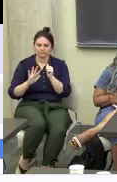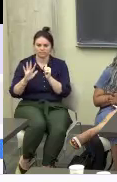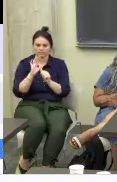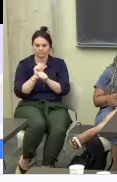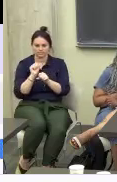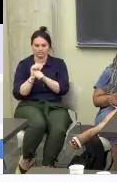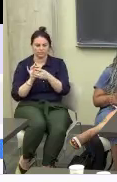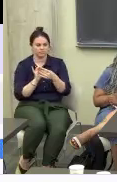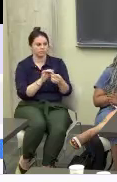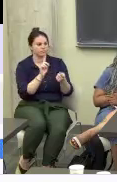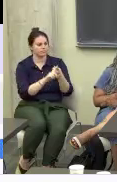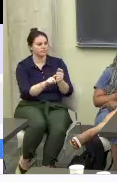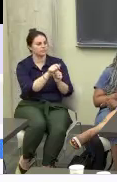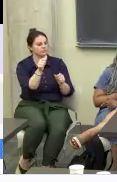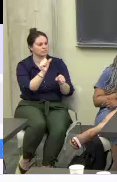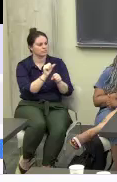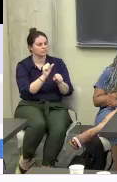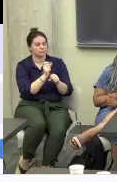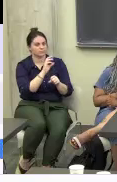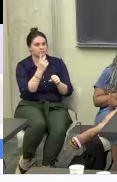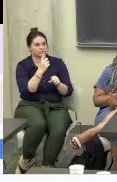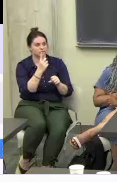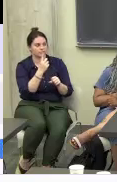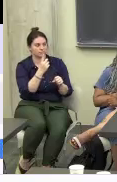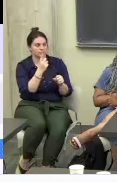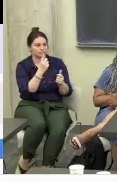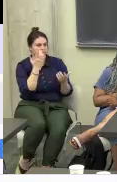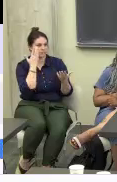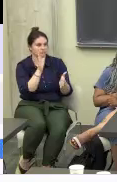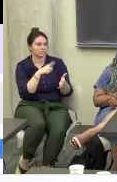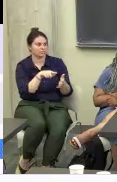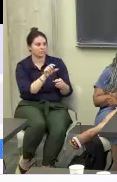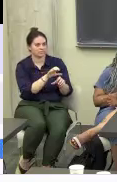disparate work of someone else you hadn't even known was doing work at all is pretty